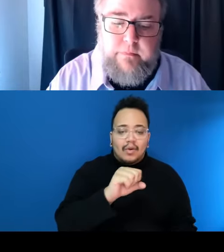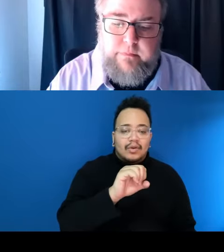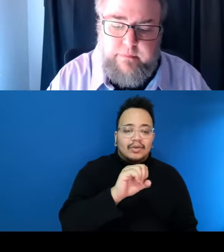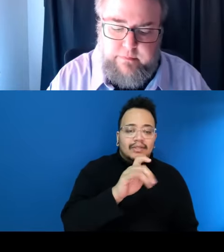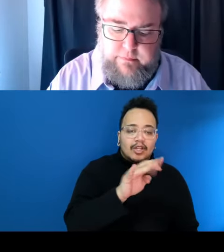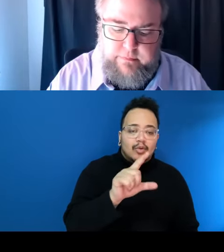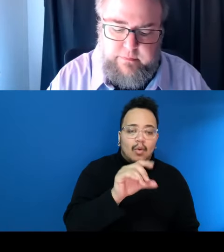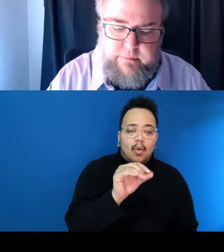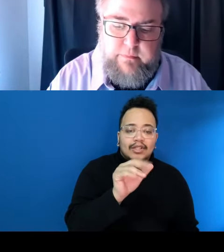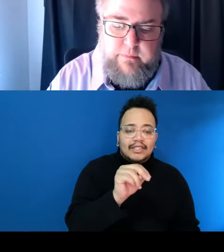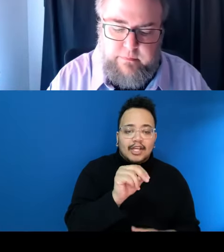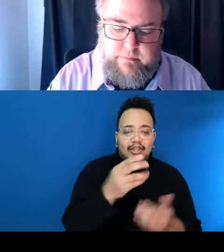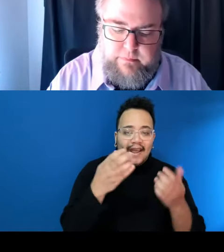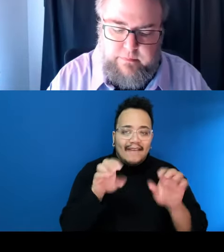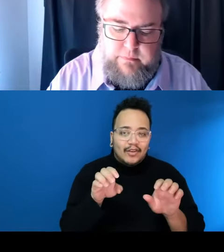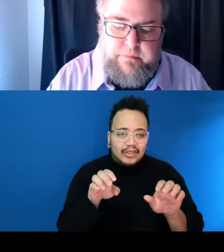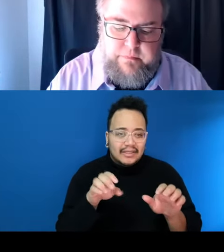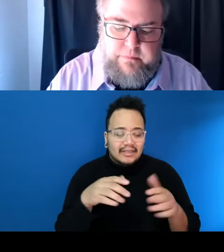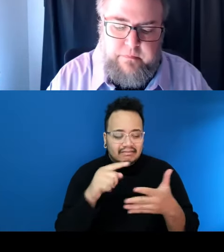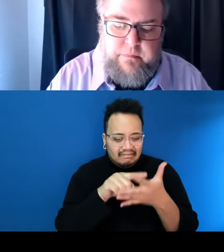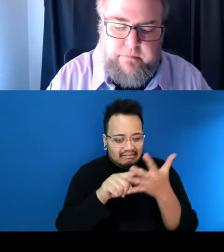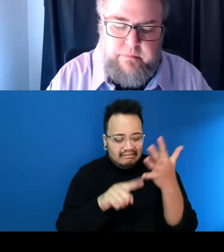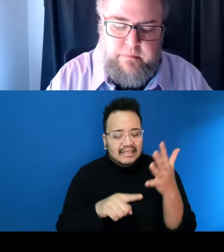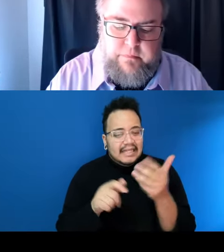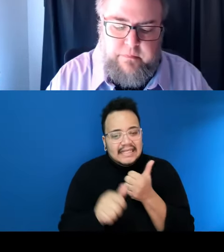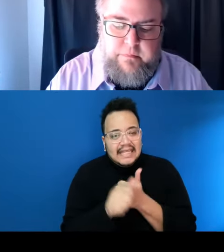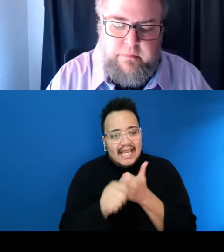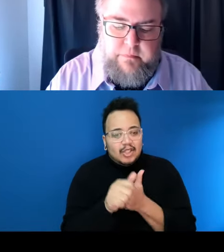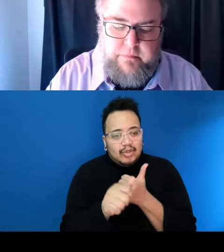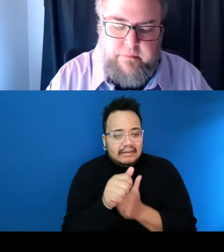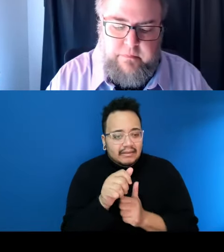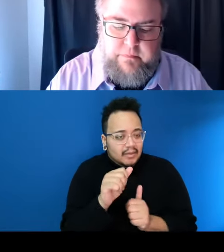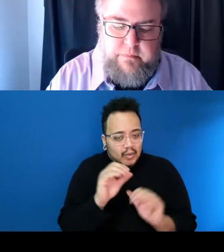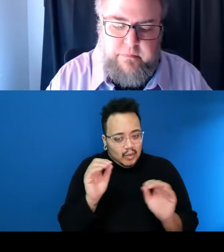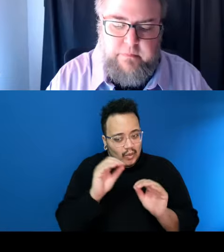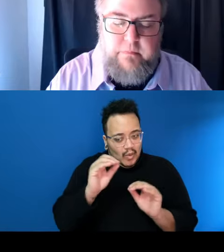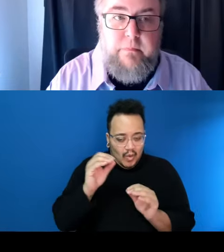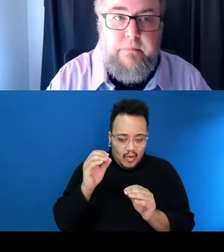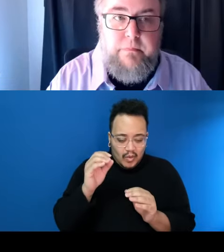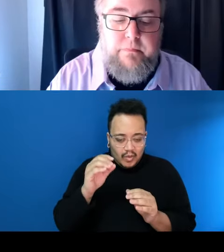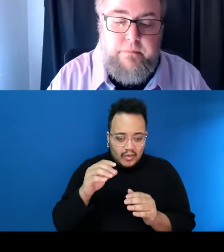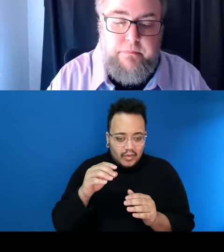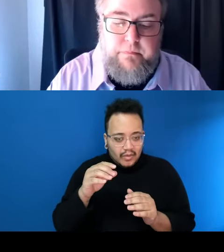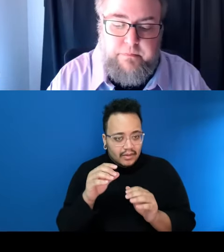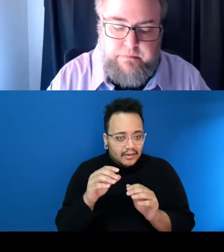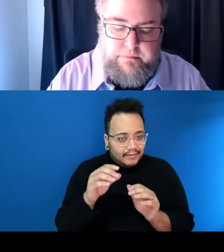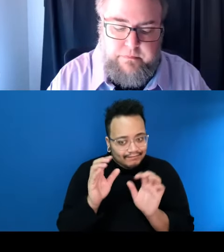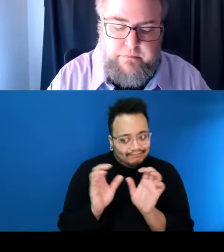is a series of these dangerous and completely discredited practices engaged in by mental health practitioners,